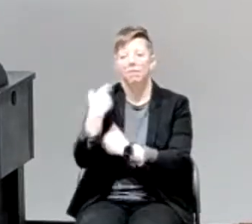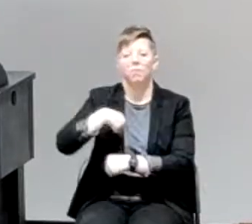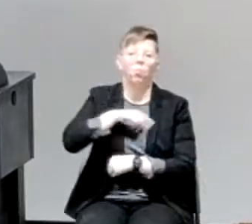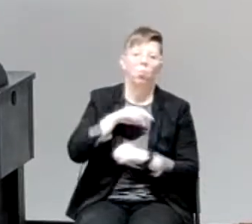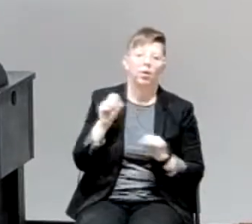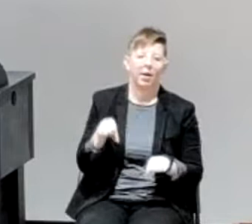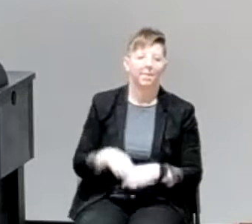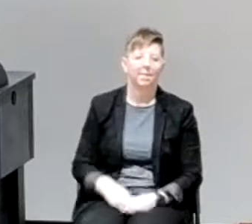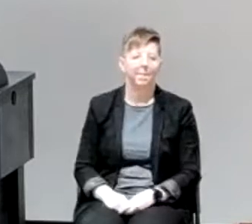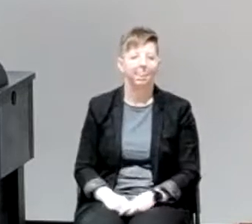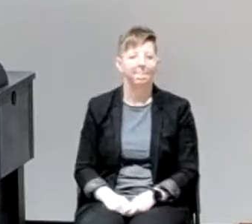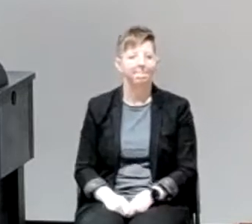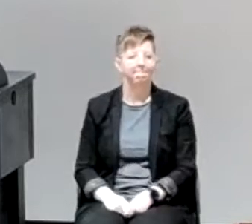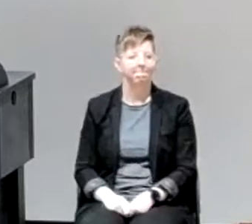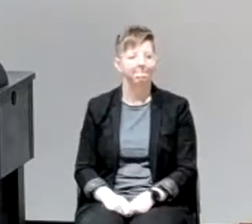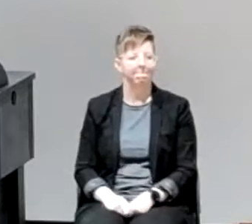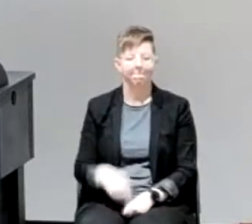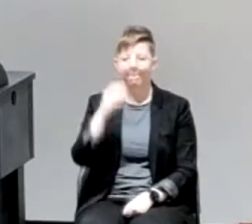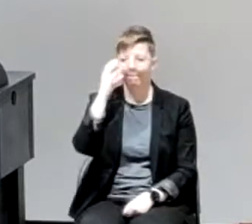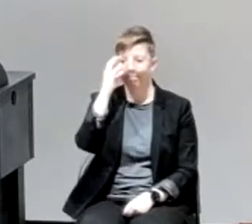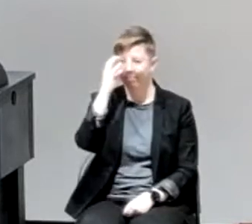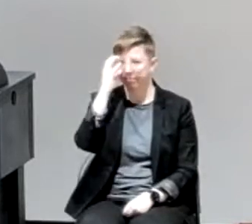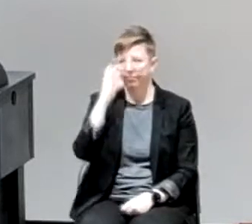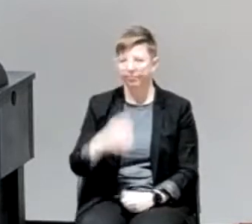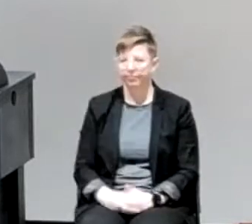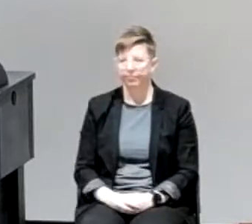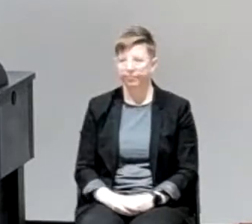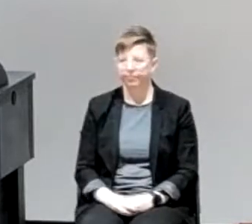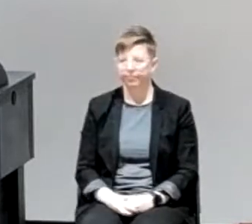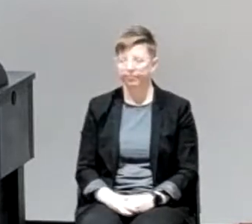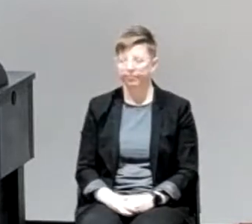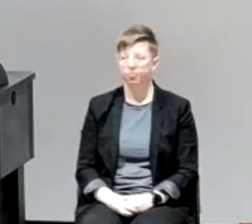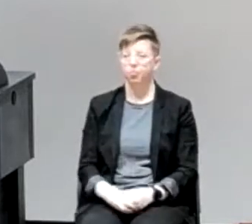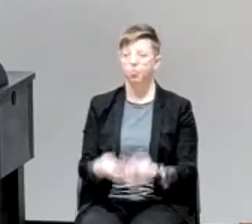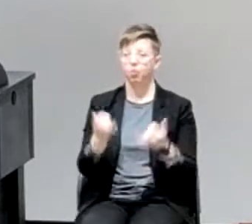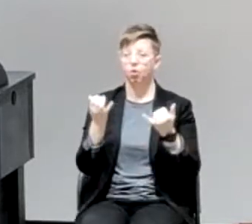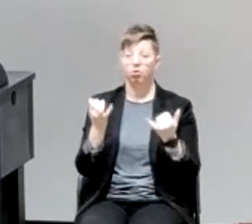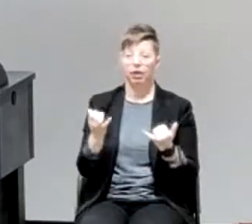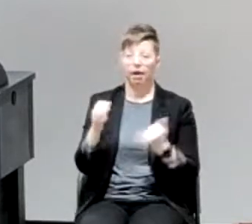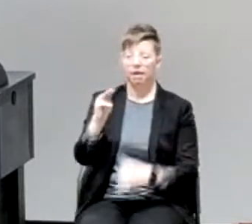make sure that the promise of a perfect fit is the thing that we deliver as frequently and as reliably as we can.